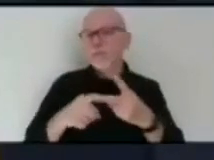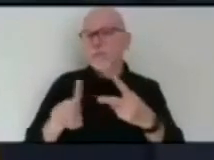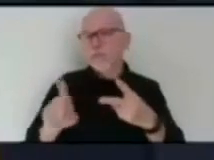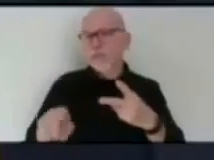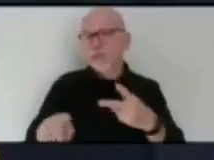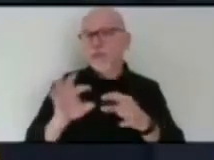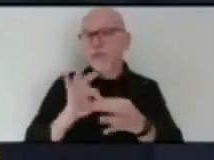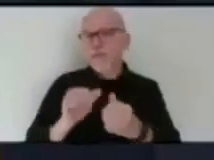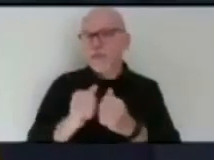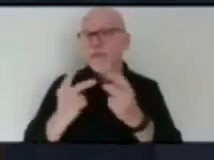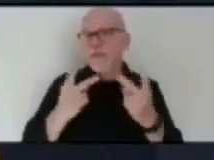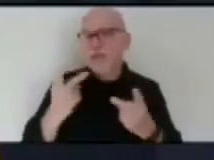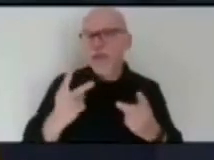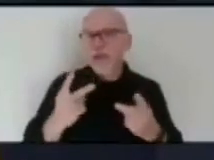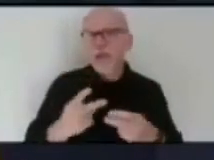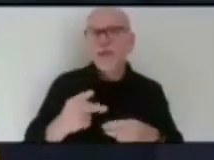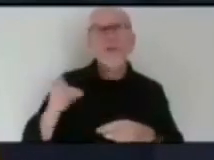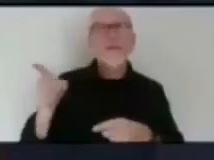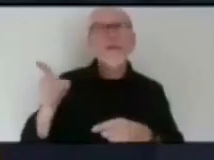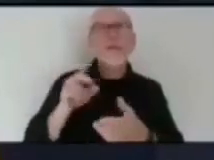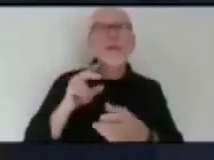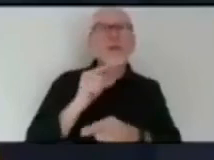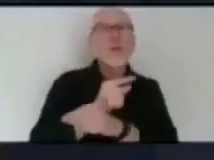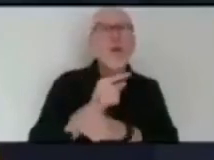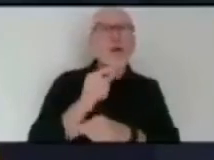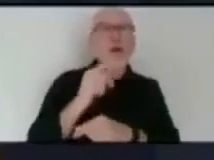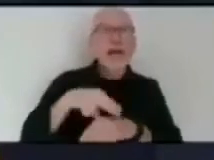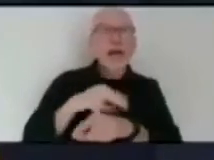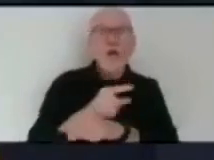thes air, not visitors thes air folks that are working in those facilities